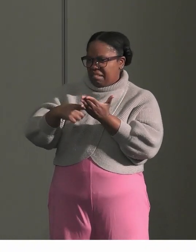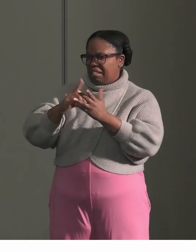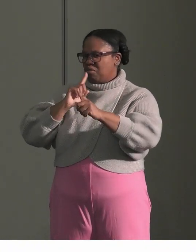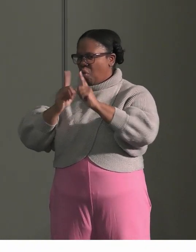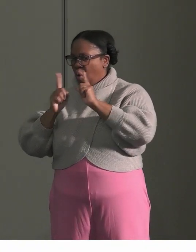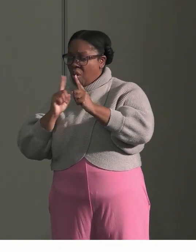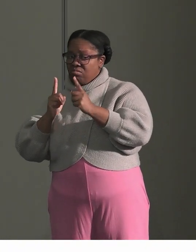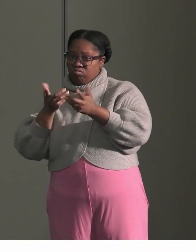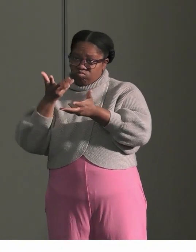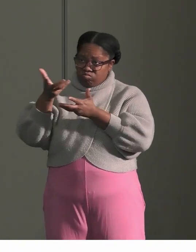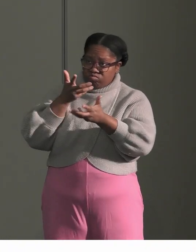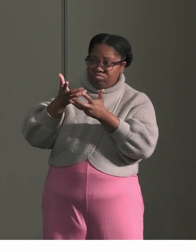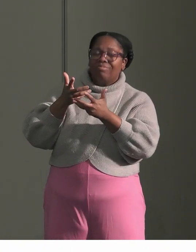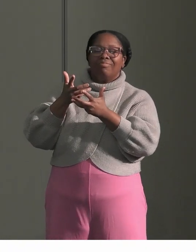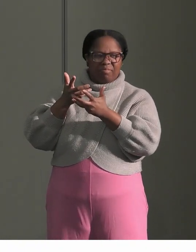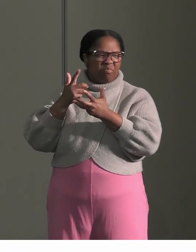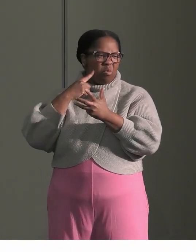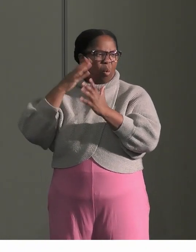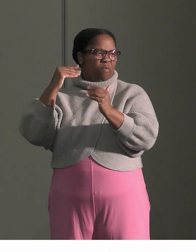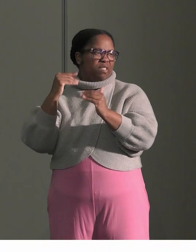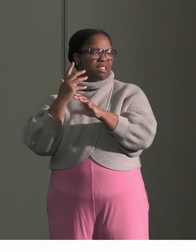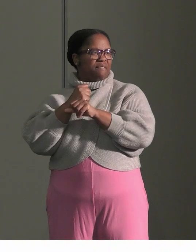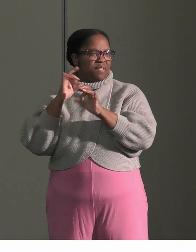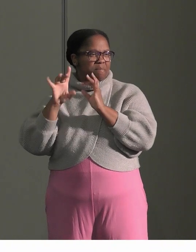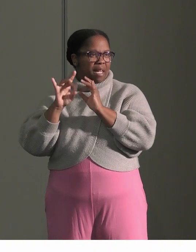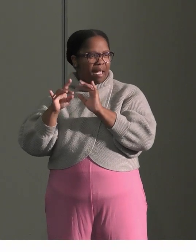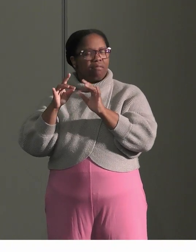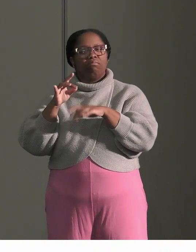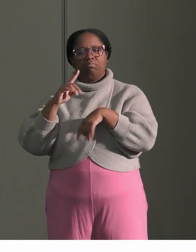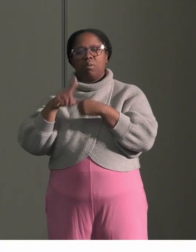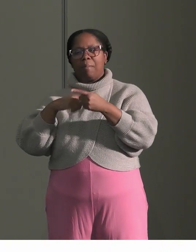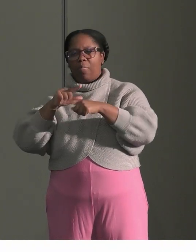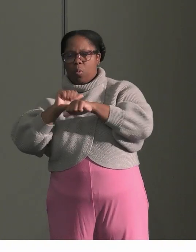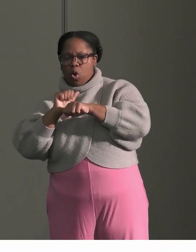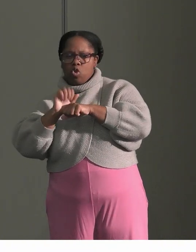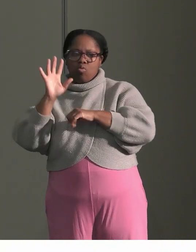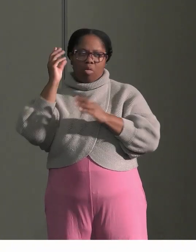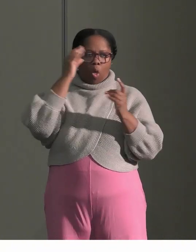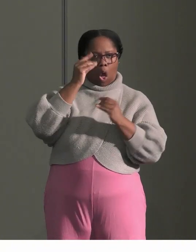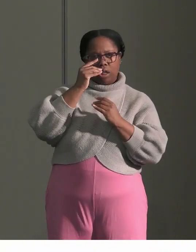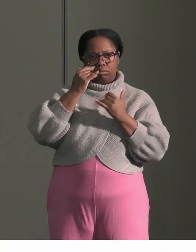get feedback around the work and your thoughts. And where things go. And so,